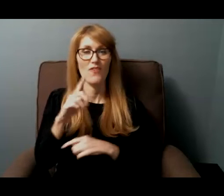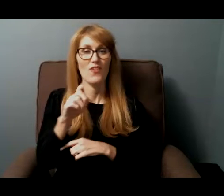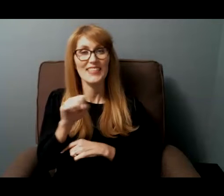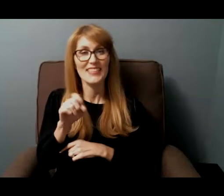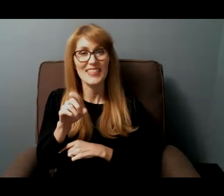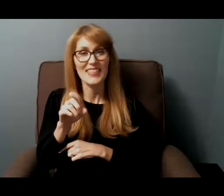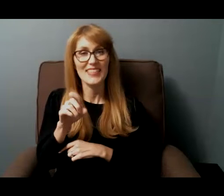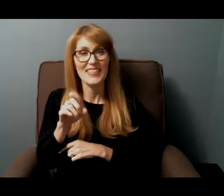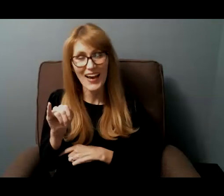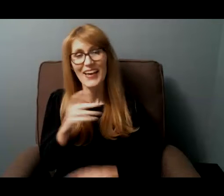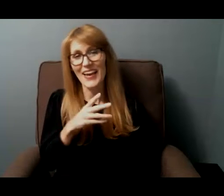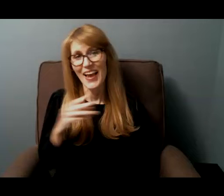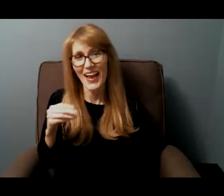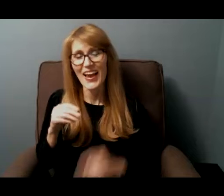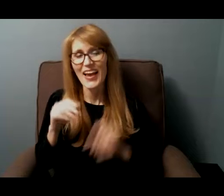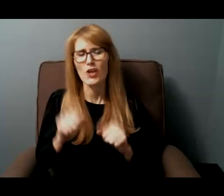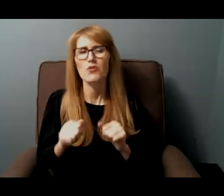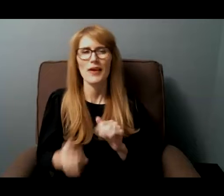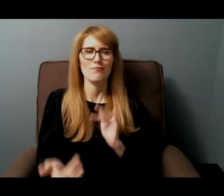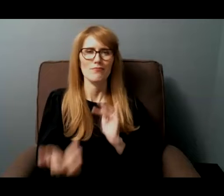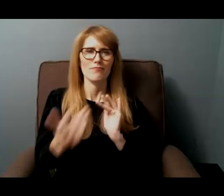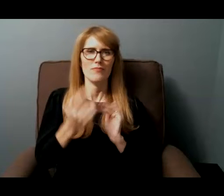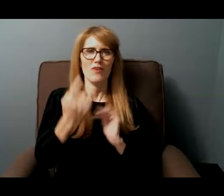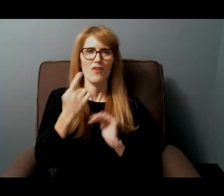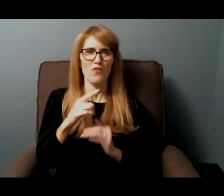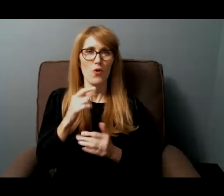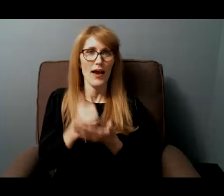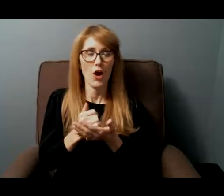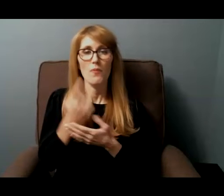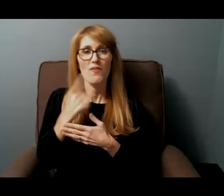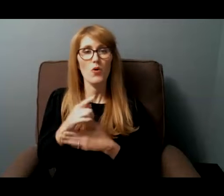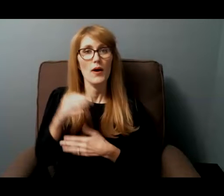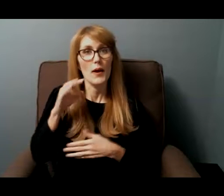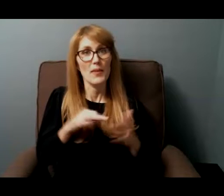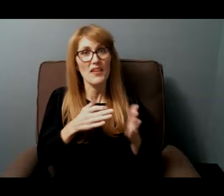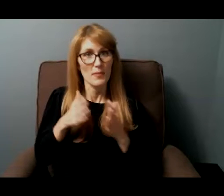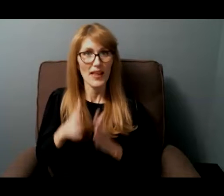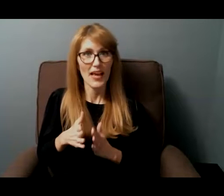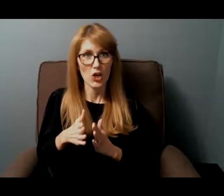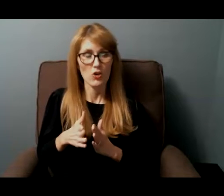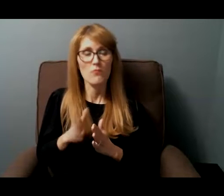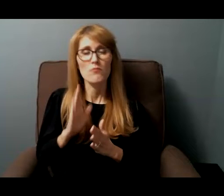and you can even reach out for some help from a benefit planner to understand how all these